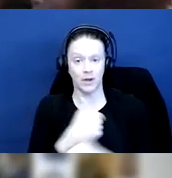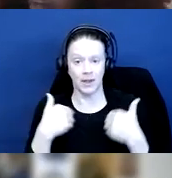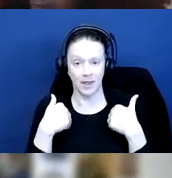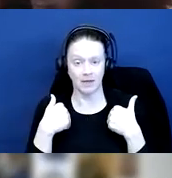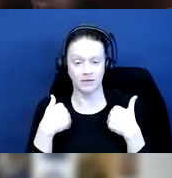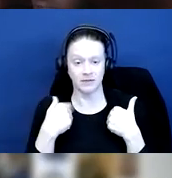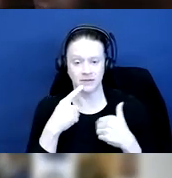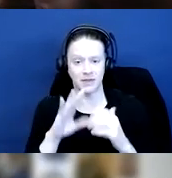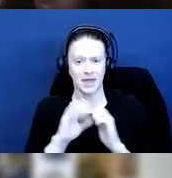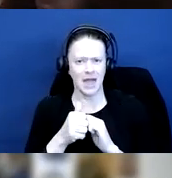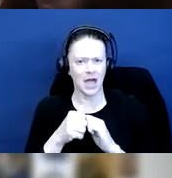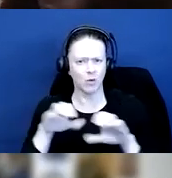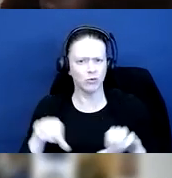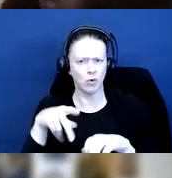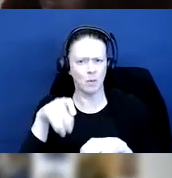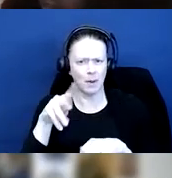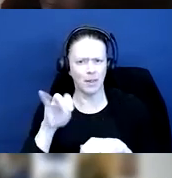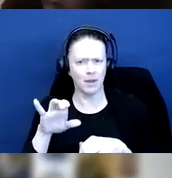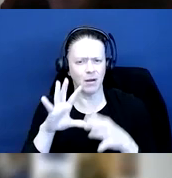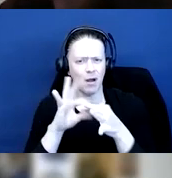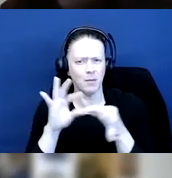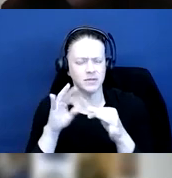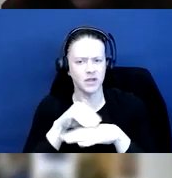how do public comments influence the development of the rule?